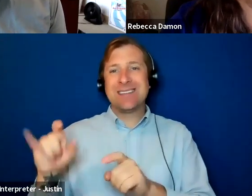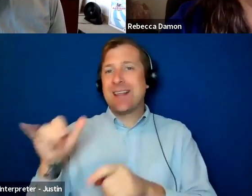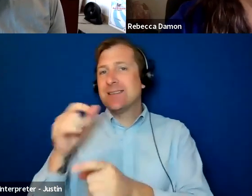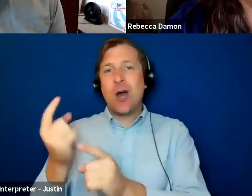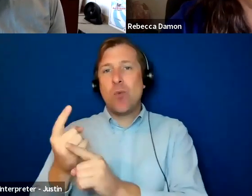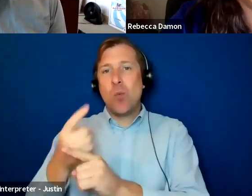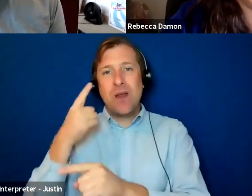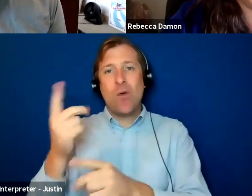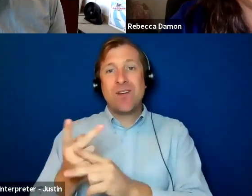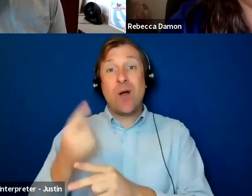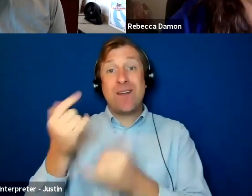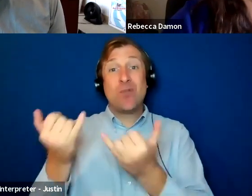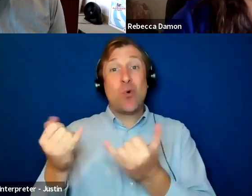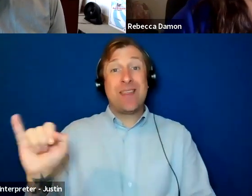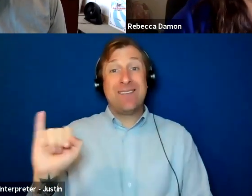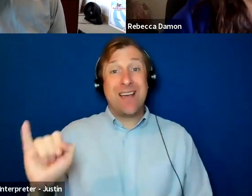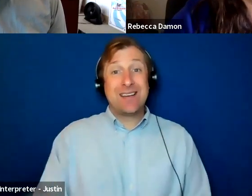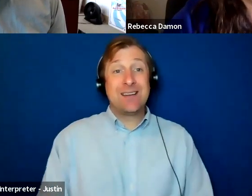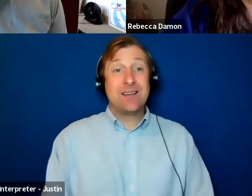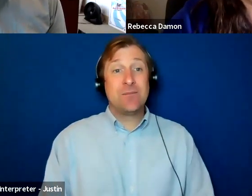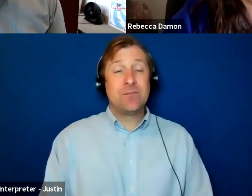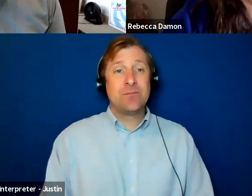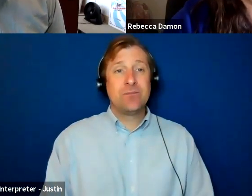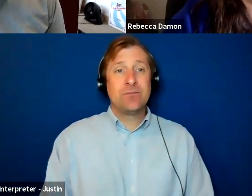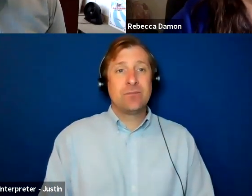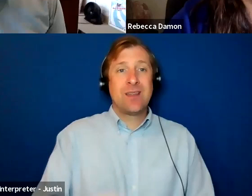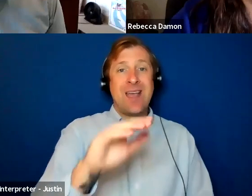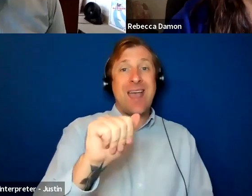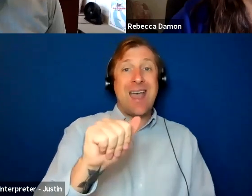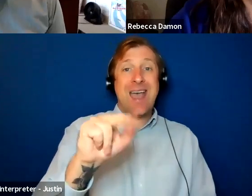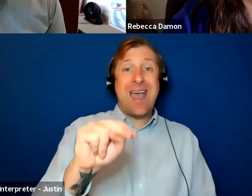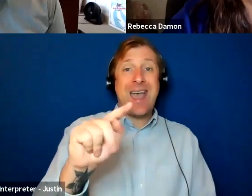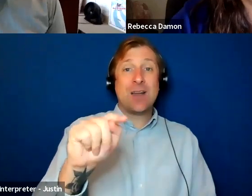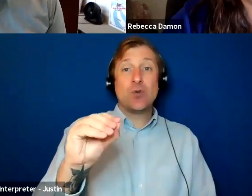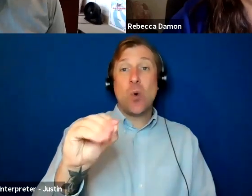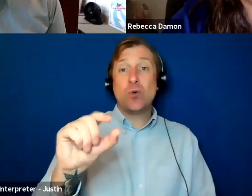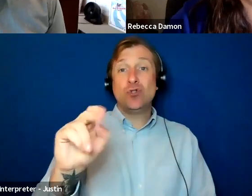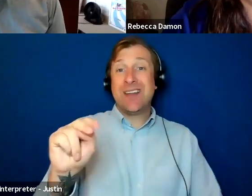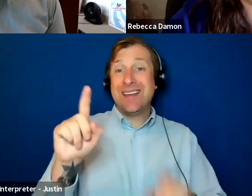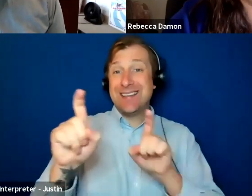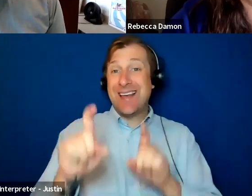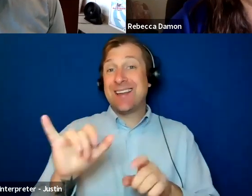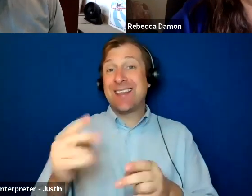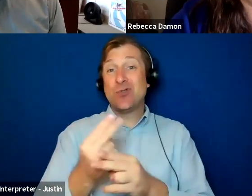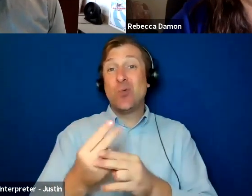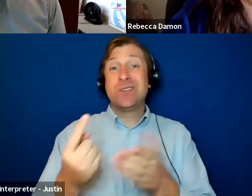determining if someone is currently infected with COVID, even antigen testing, which is used in certain circumstances, from our perspective